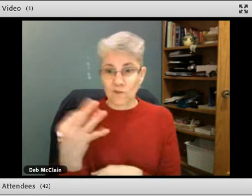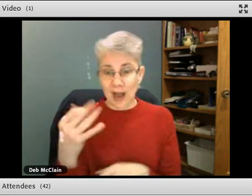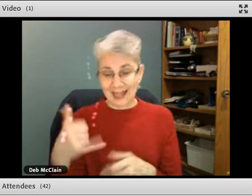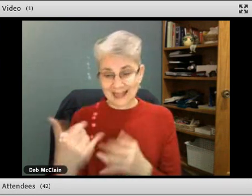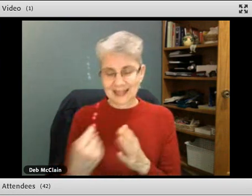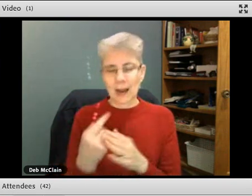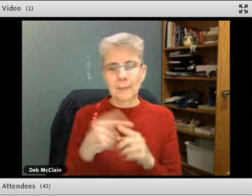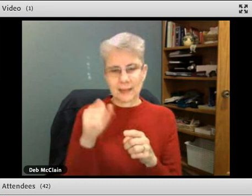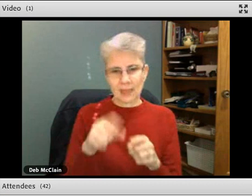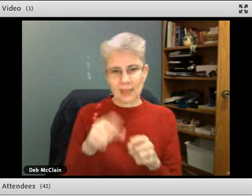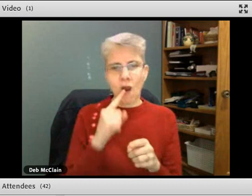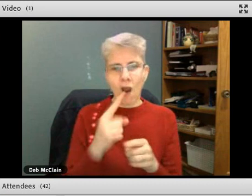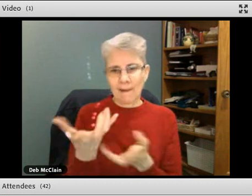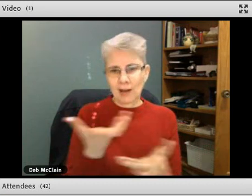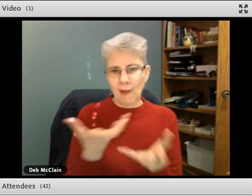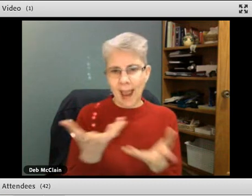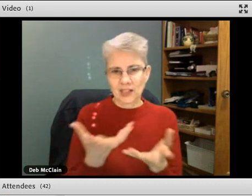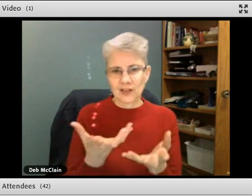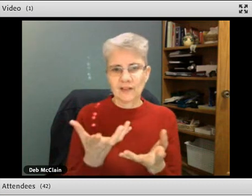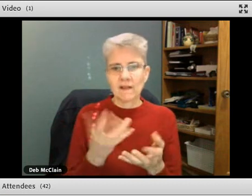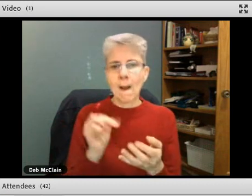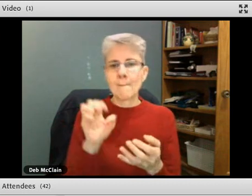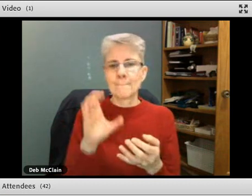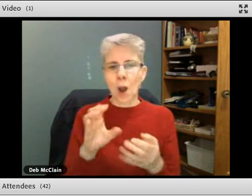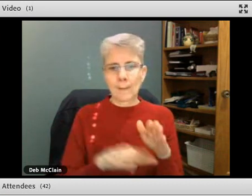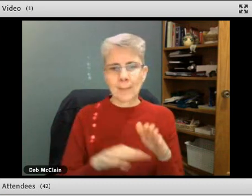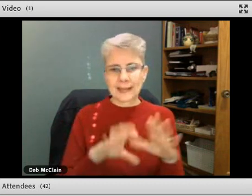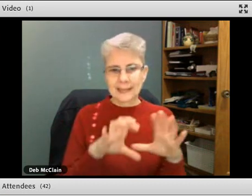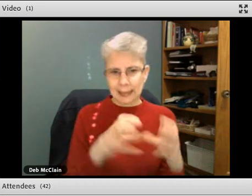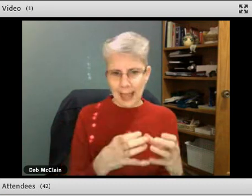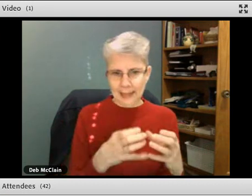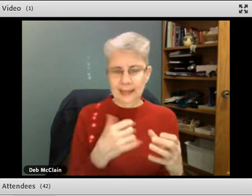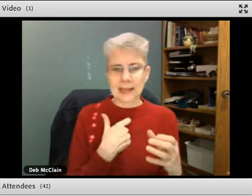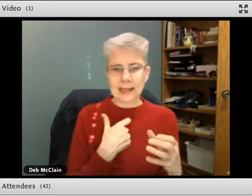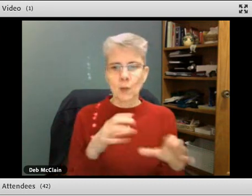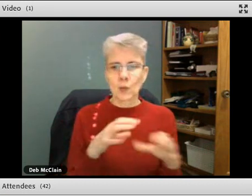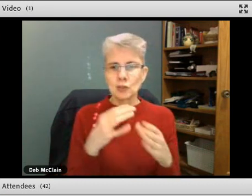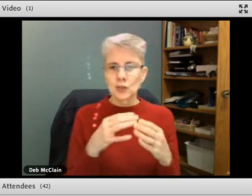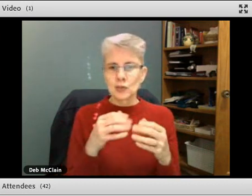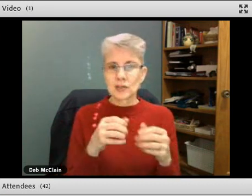I would do some Web searches, and it might be something that -- If you're not able to do the one on Friday,